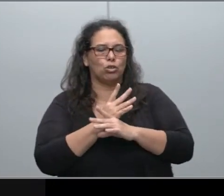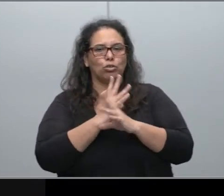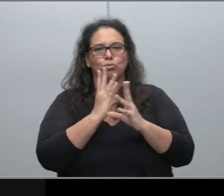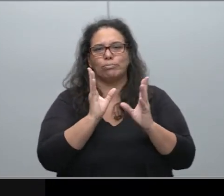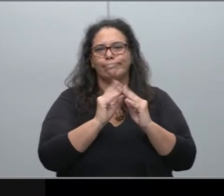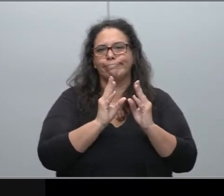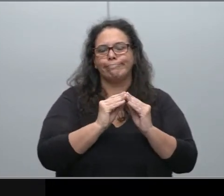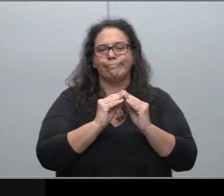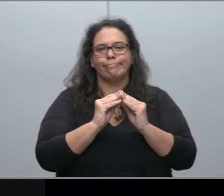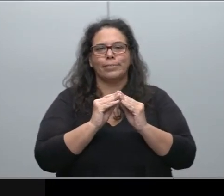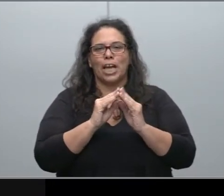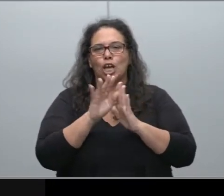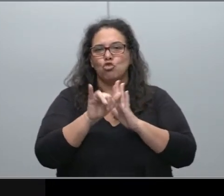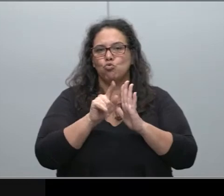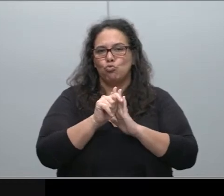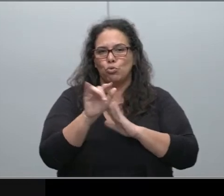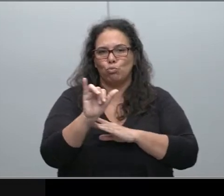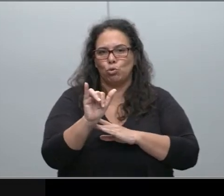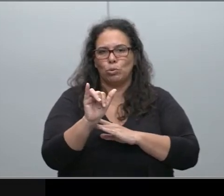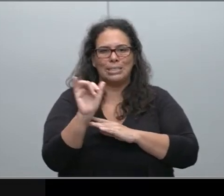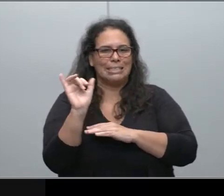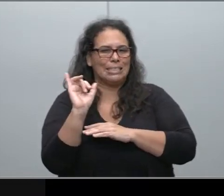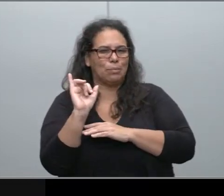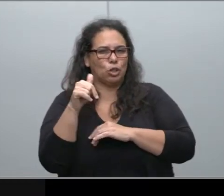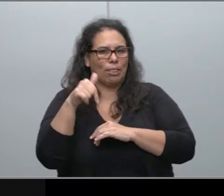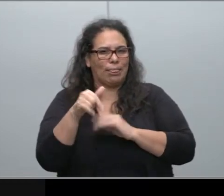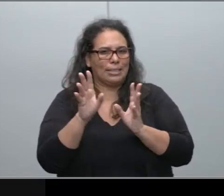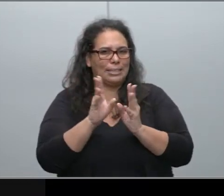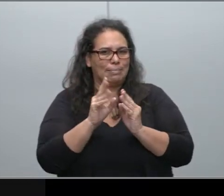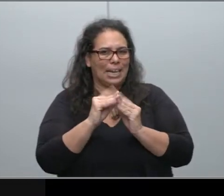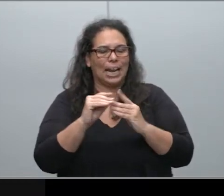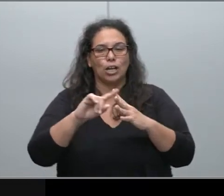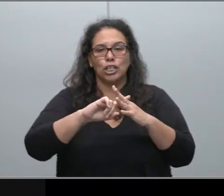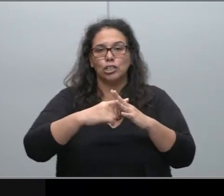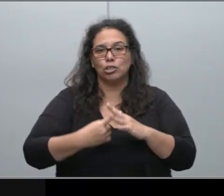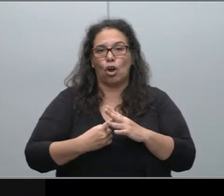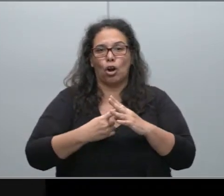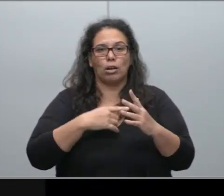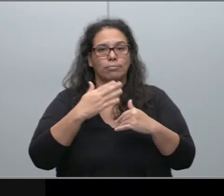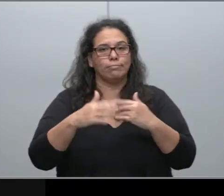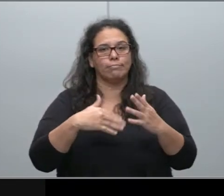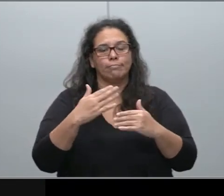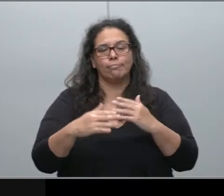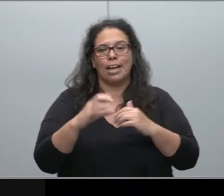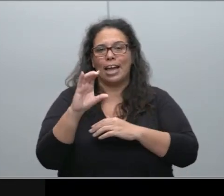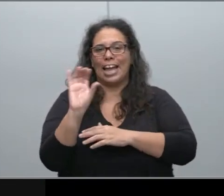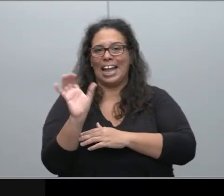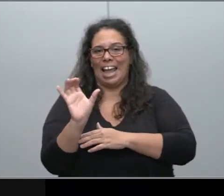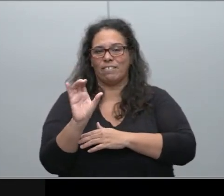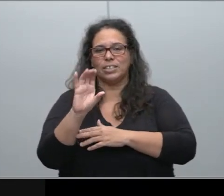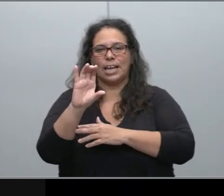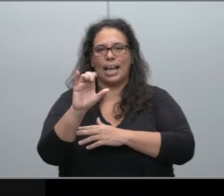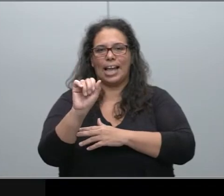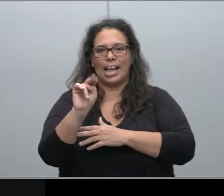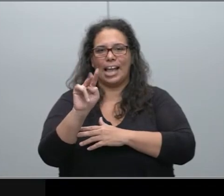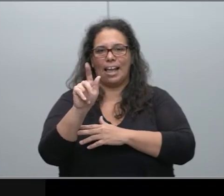So, well, I don't have any answers right now. And again, we're here to gather the input and listen